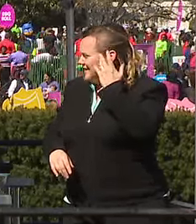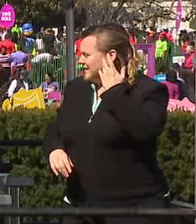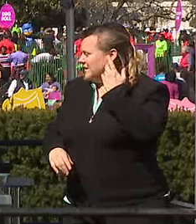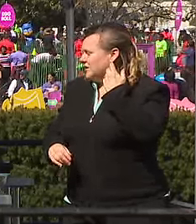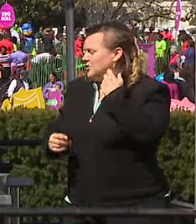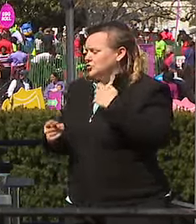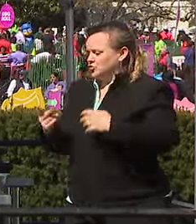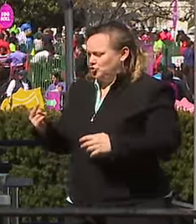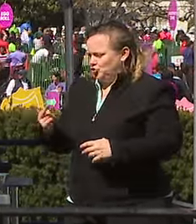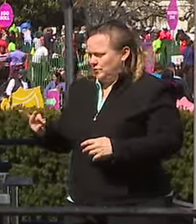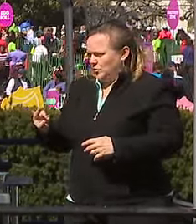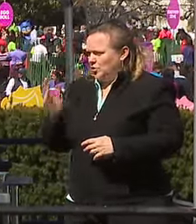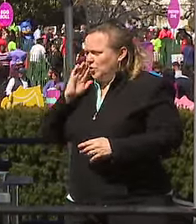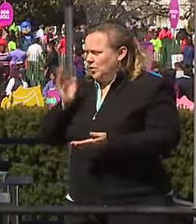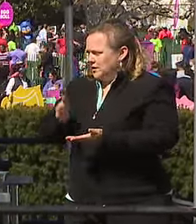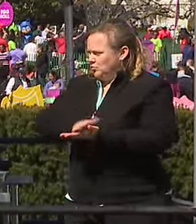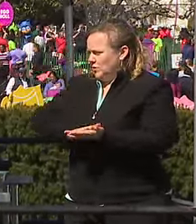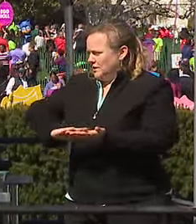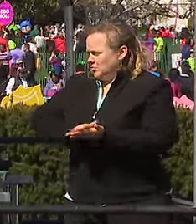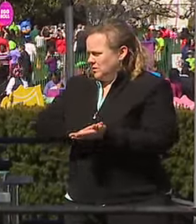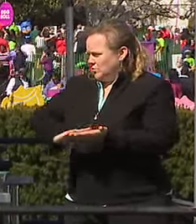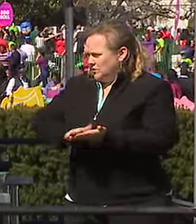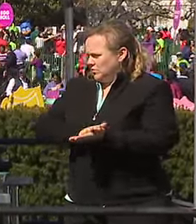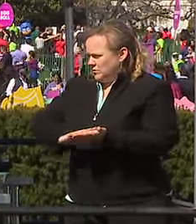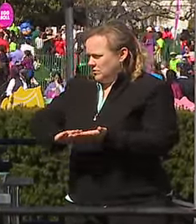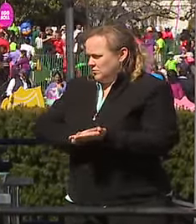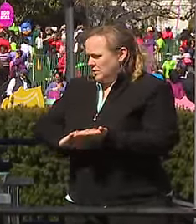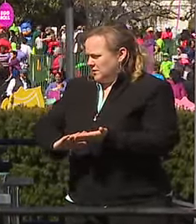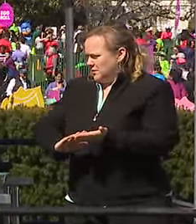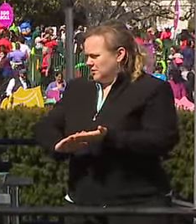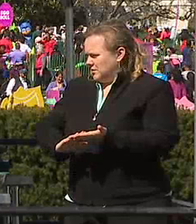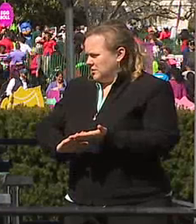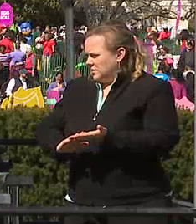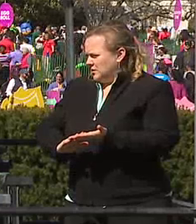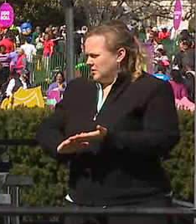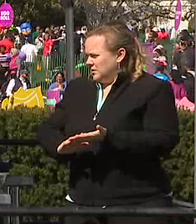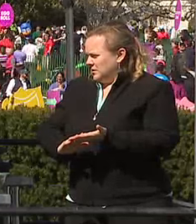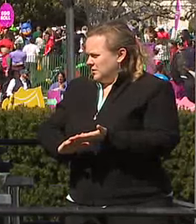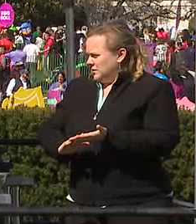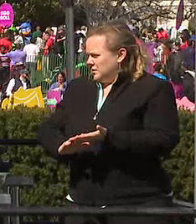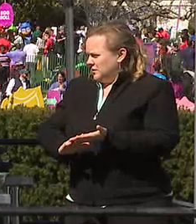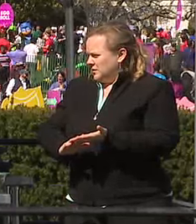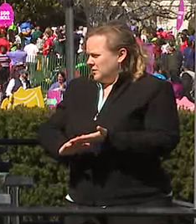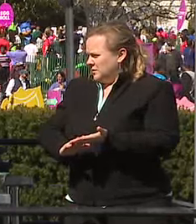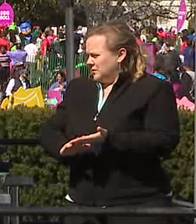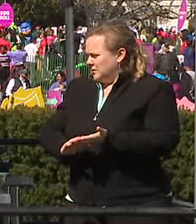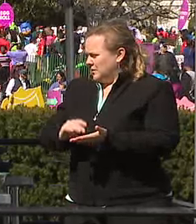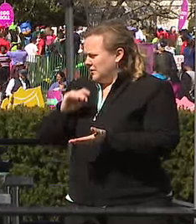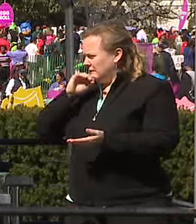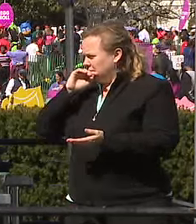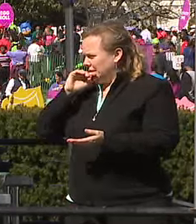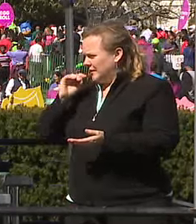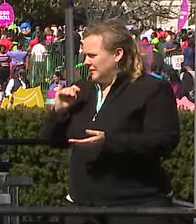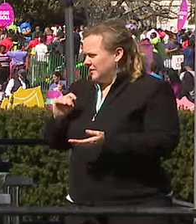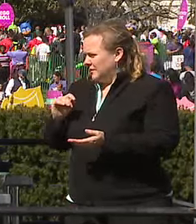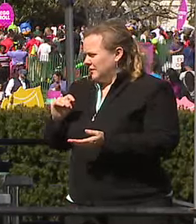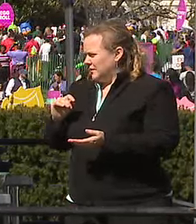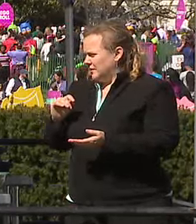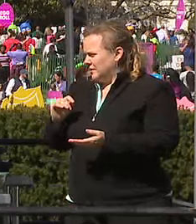So, two of you spread, right, just like that, and then just add a layer, okay?